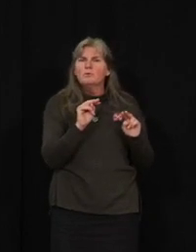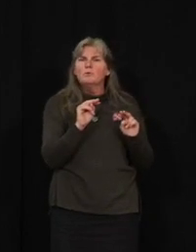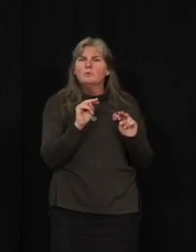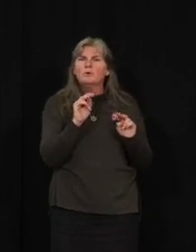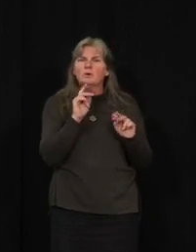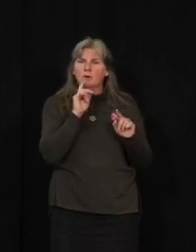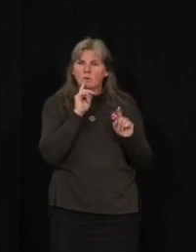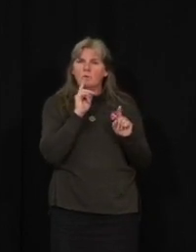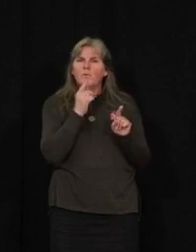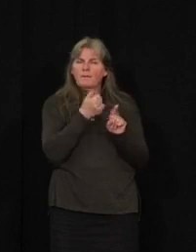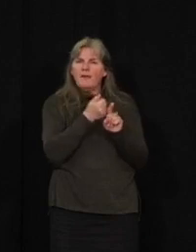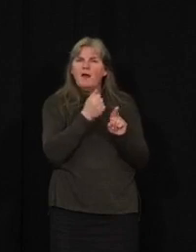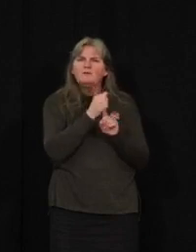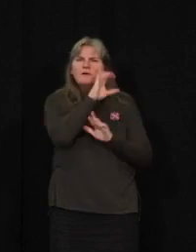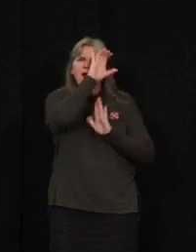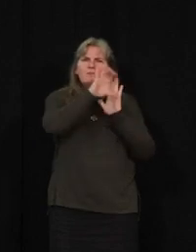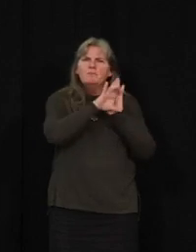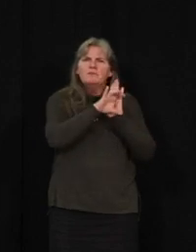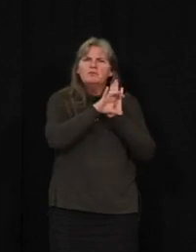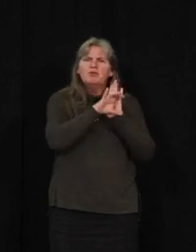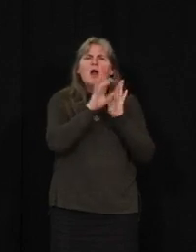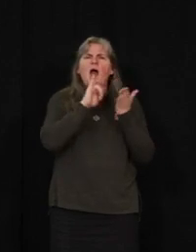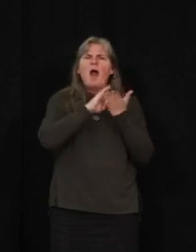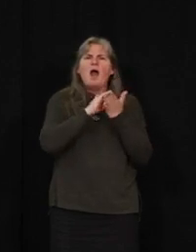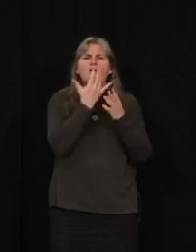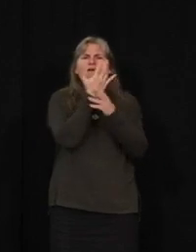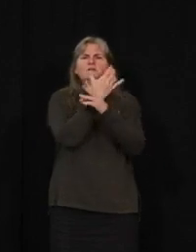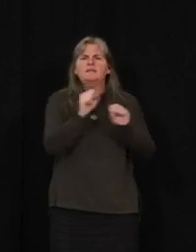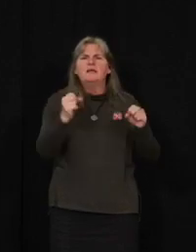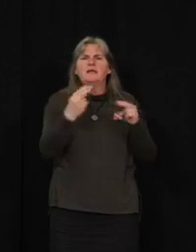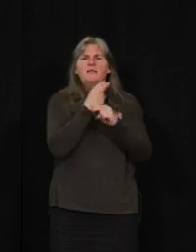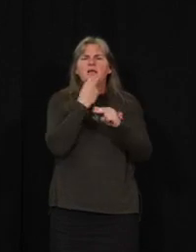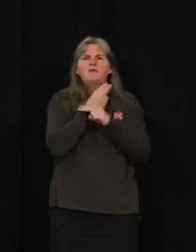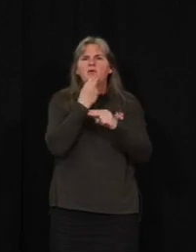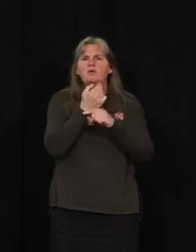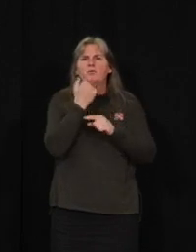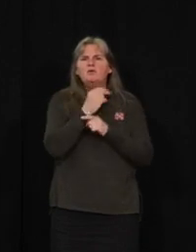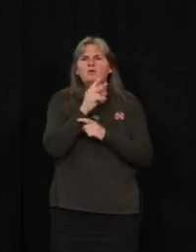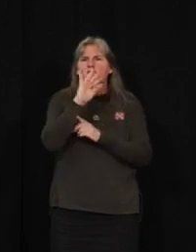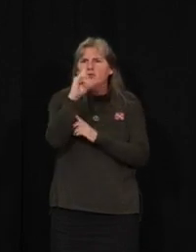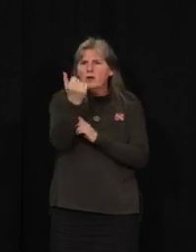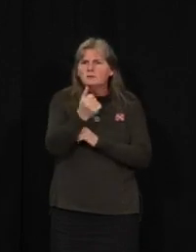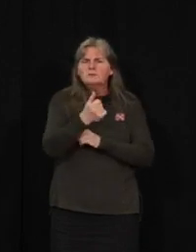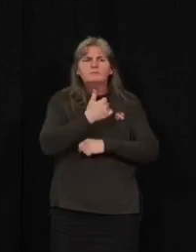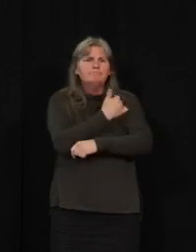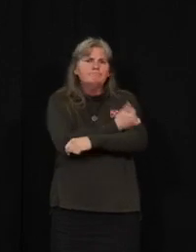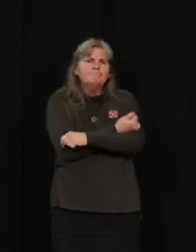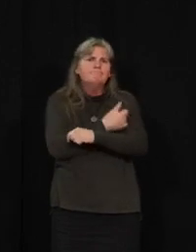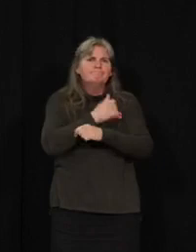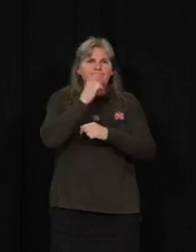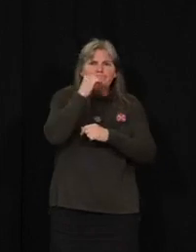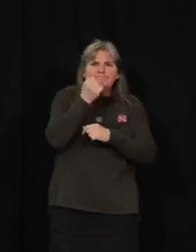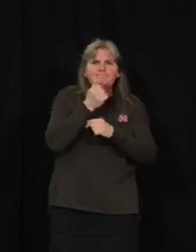during COVID times. They also work not just in Whitehorse, just trying to use